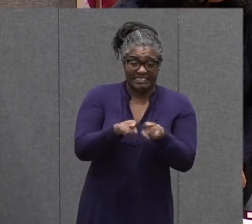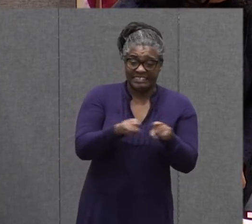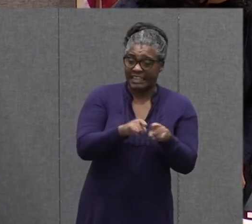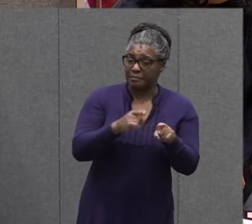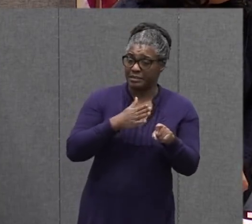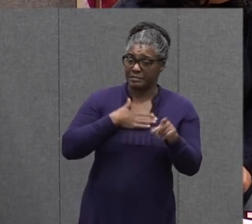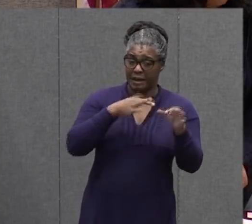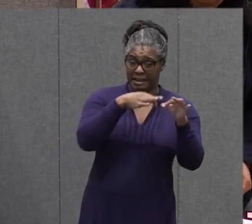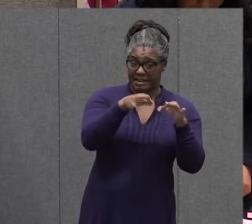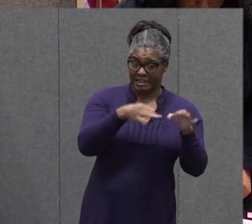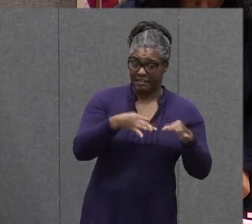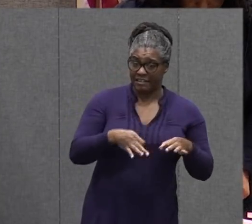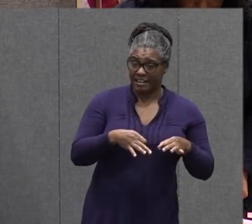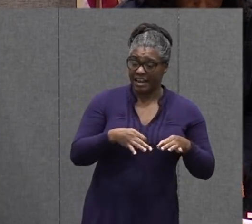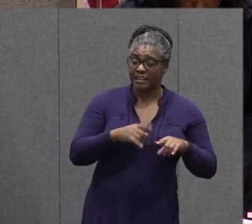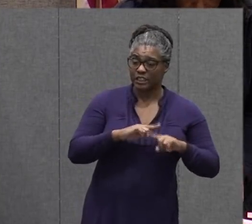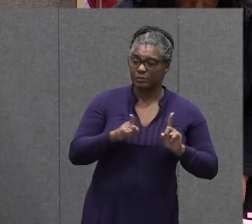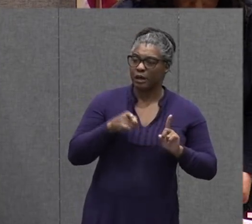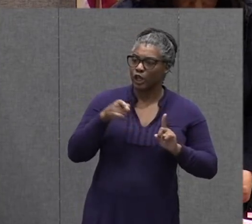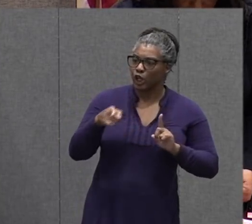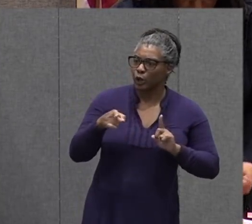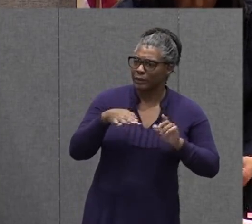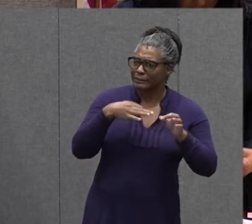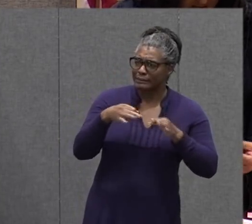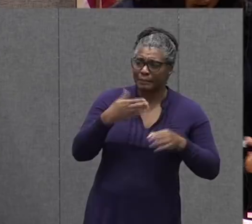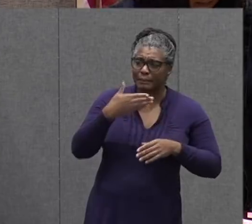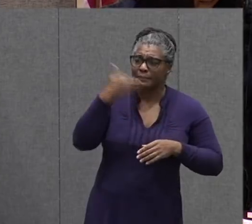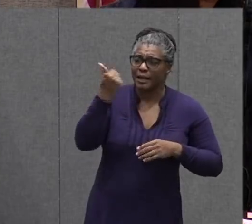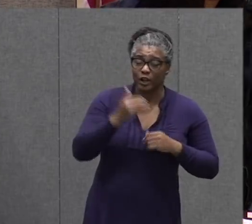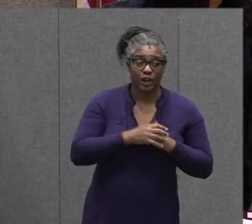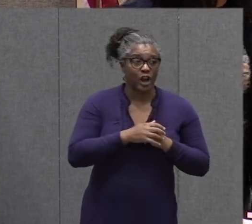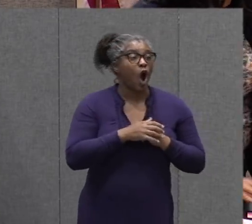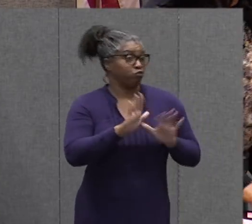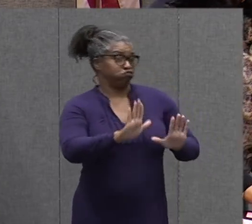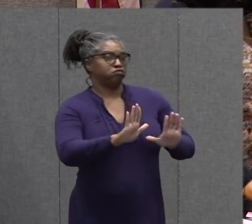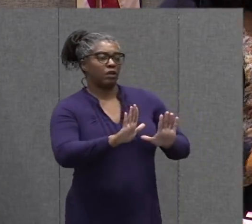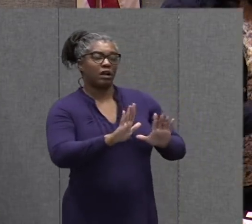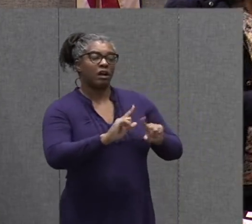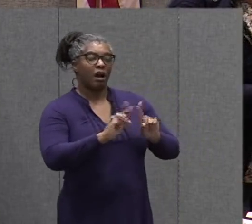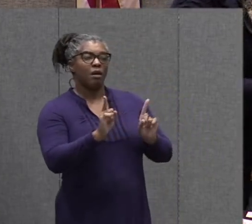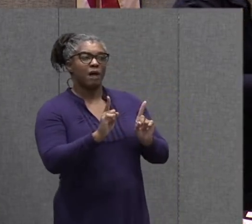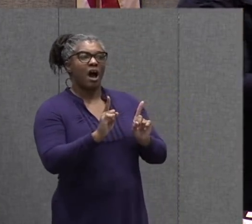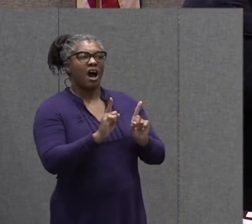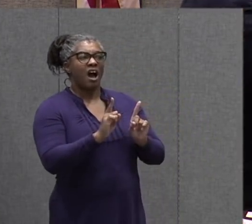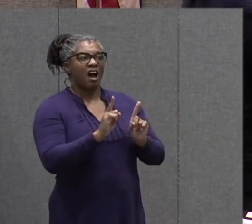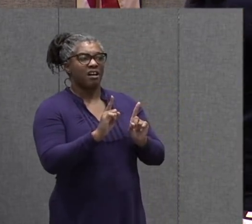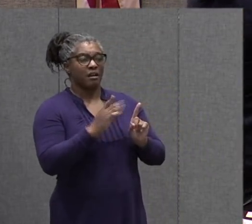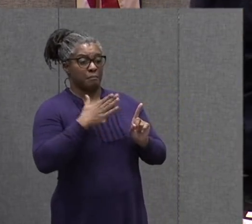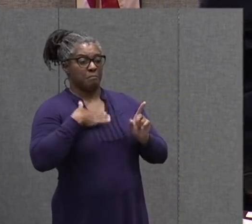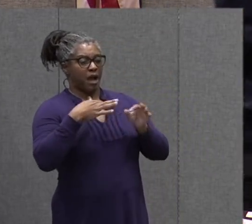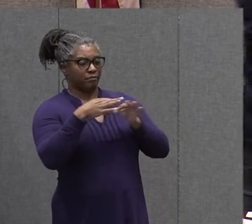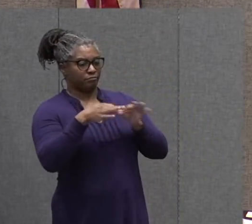[Miss Martindale] That makes sense to me, right? And so, hopefully, our friends out there are doing the same thing. [Miss Garcia] made a lot of sense to me.